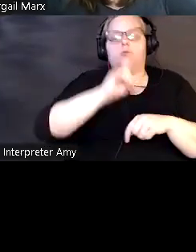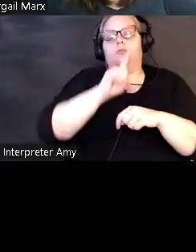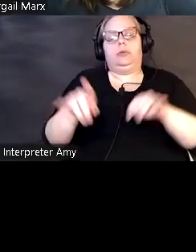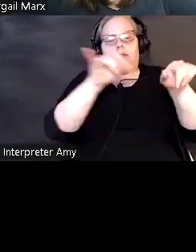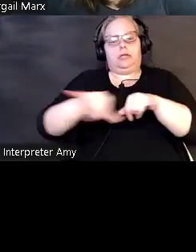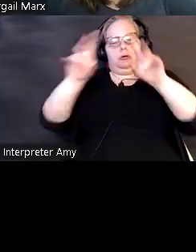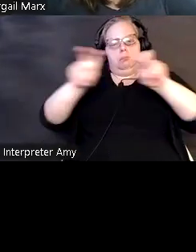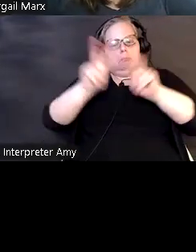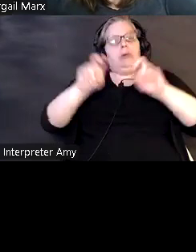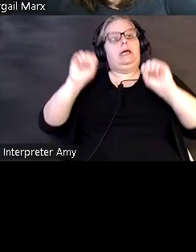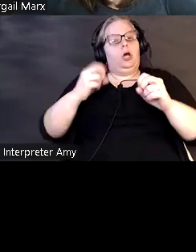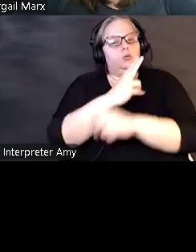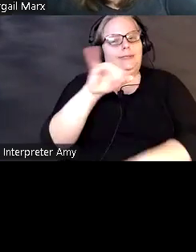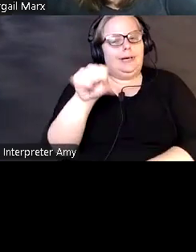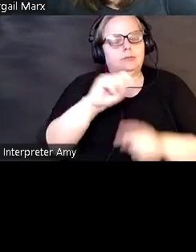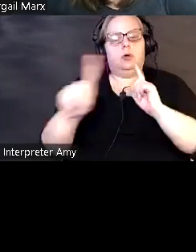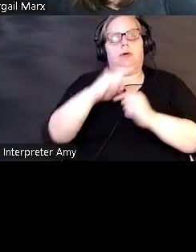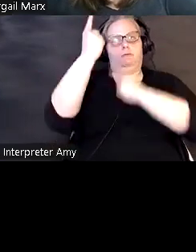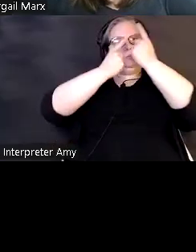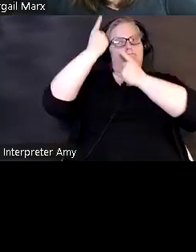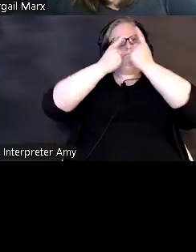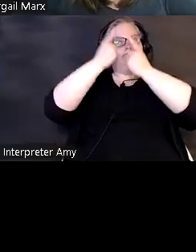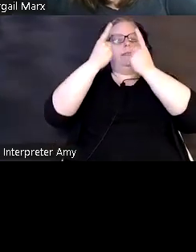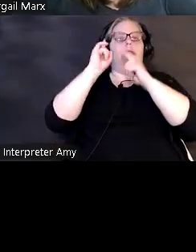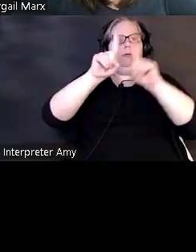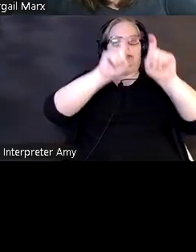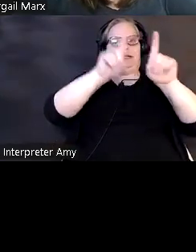and be thoughtful about the results of those kinds of tests for individuals who